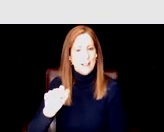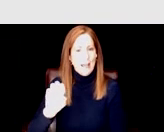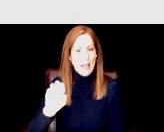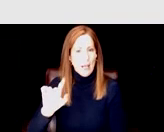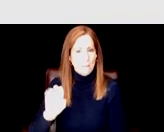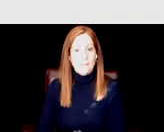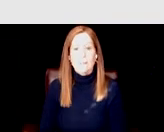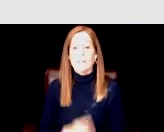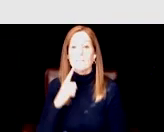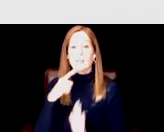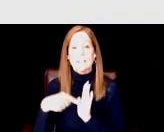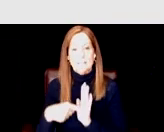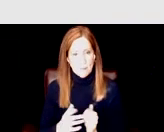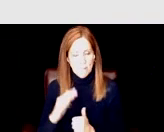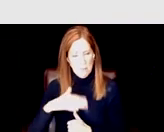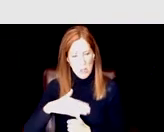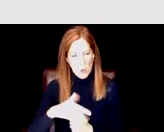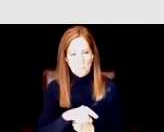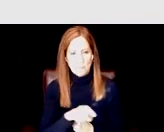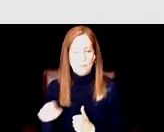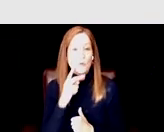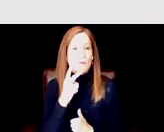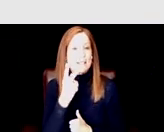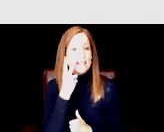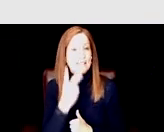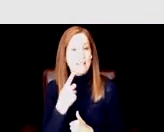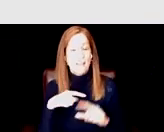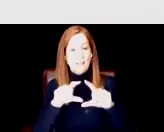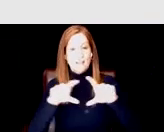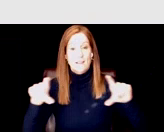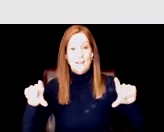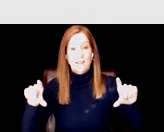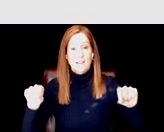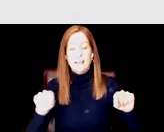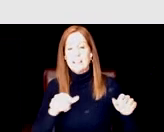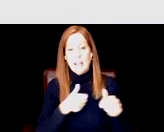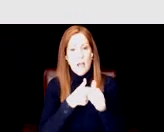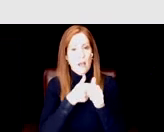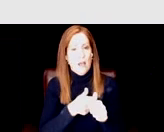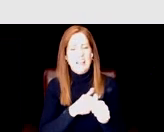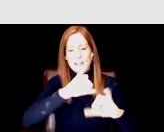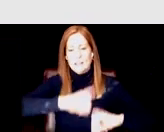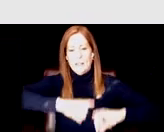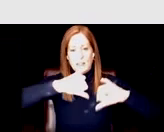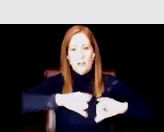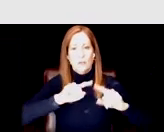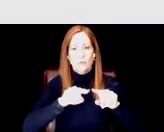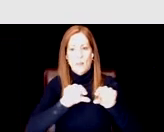the id is identical to the path, the identifier for the underlying form element.